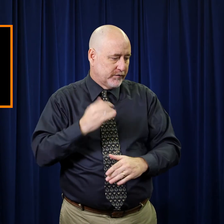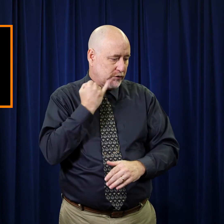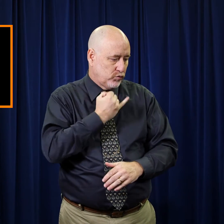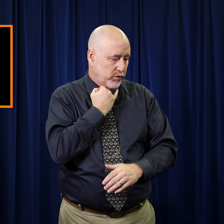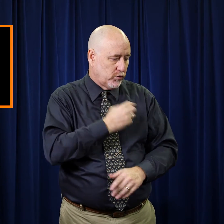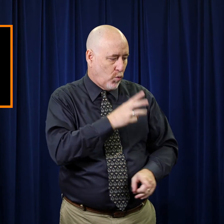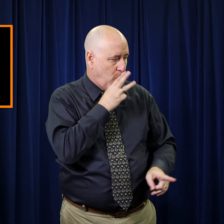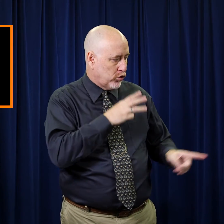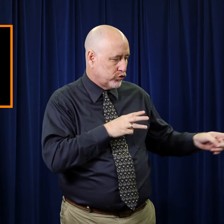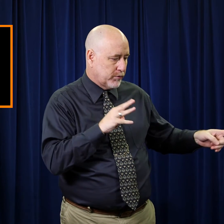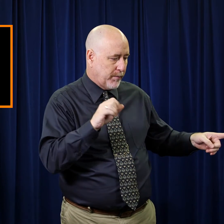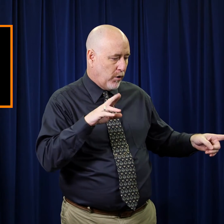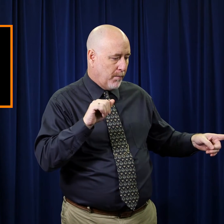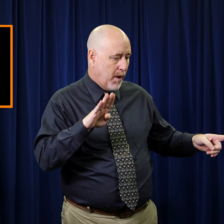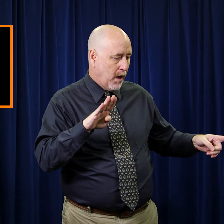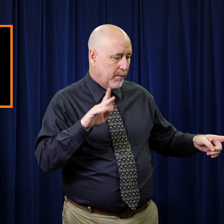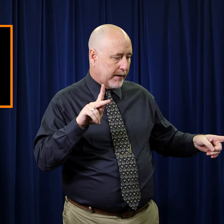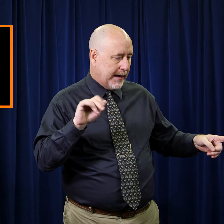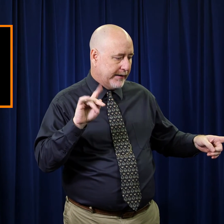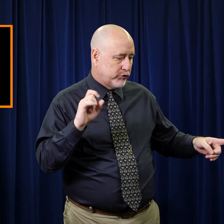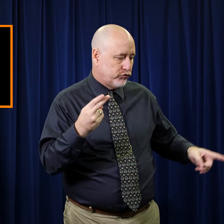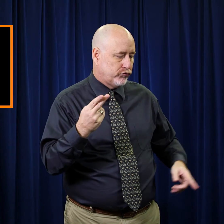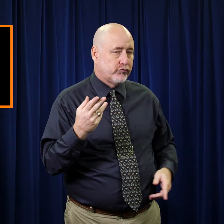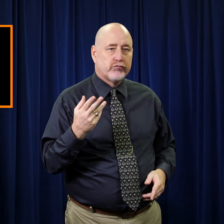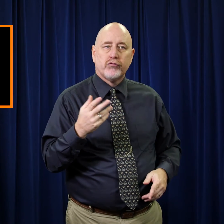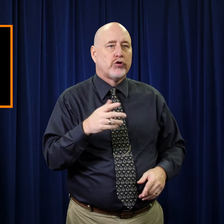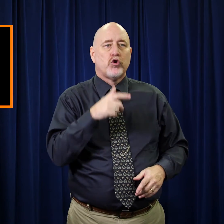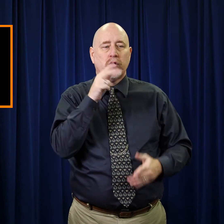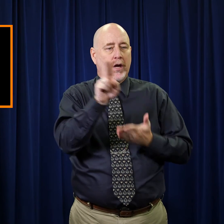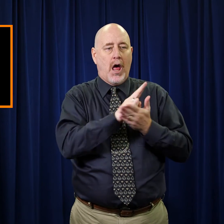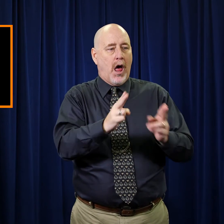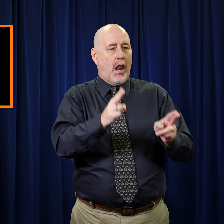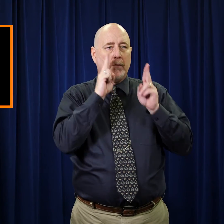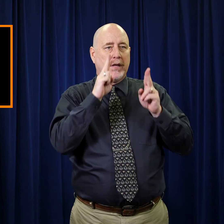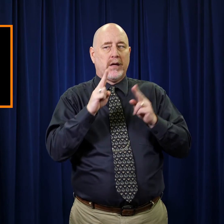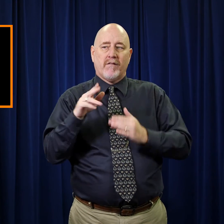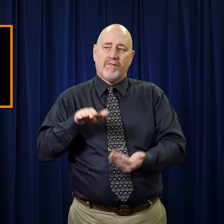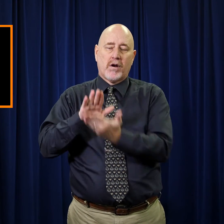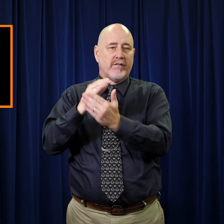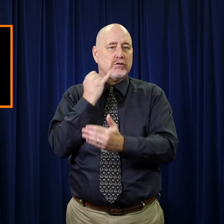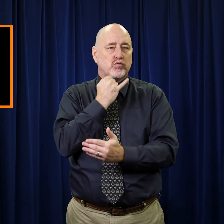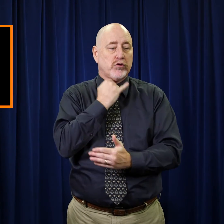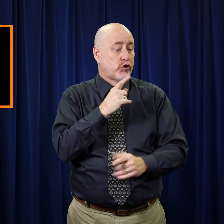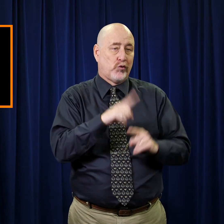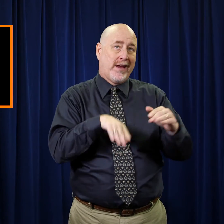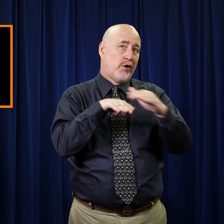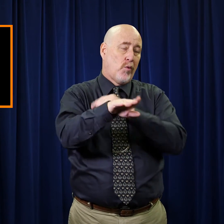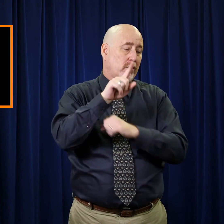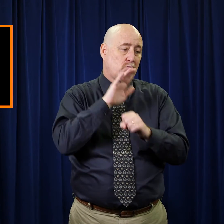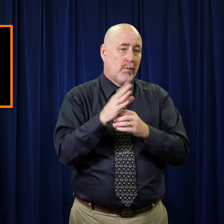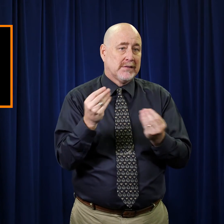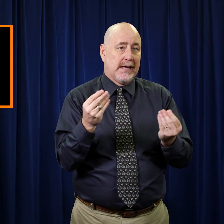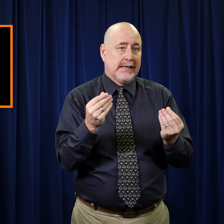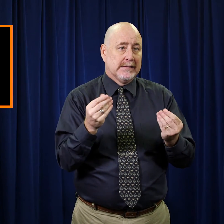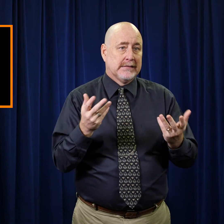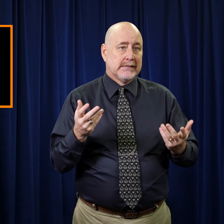the children of Israel at the waters of Marah by Kadesh. You didn't hallow Me in the midst of the children of Israel, so you're not going to get to go to the